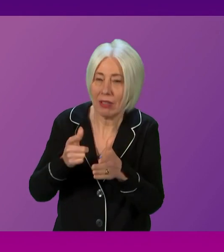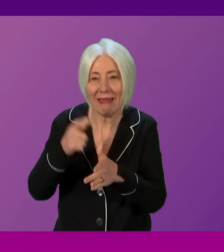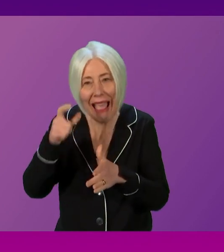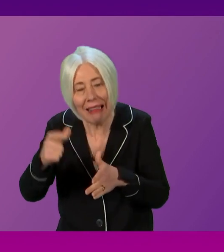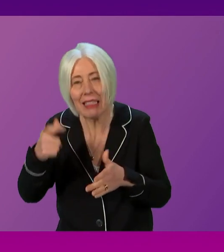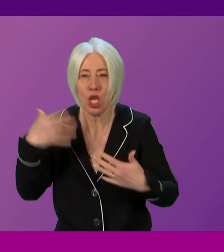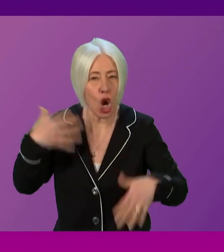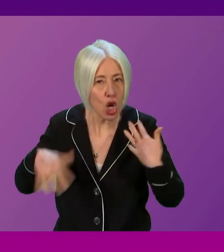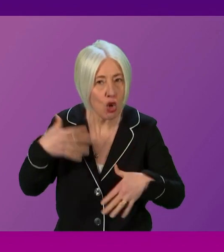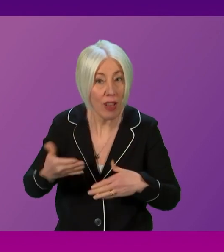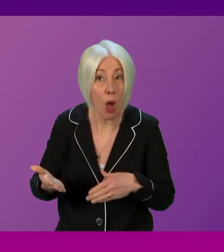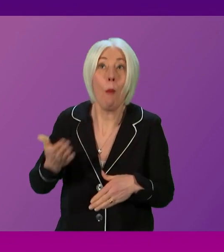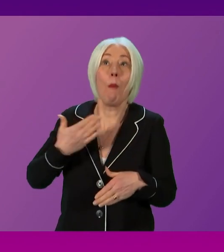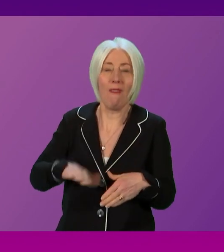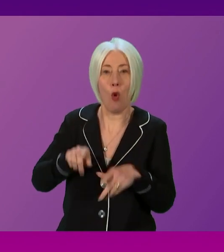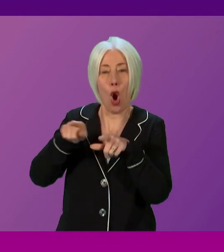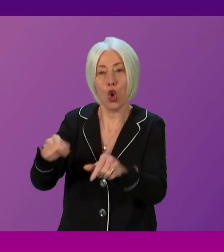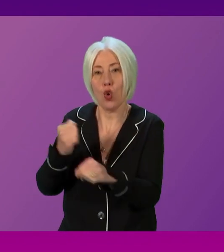before the First Minister’s Government listens to the people of the north-east,